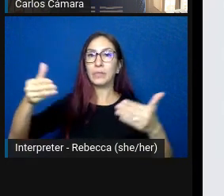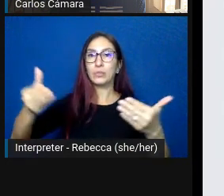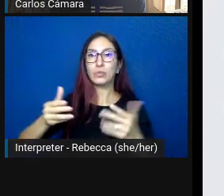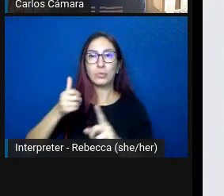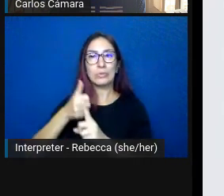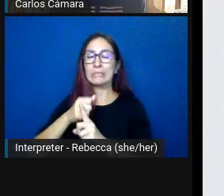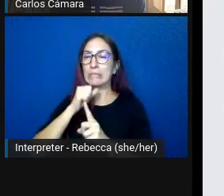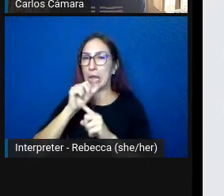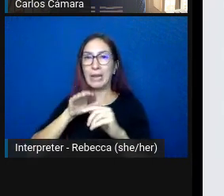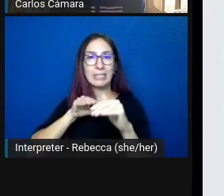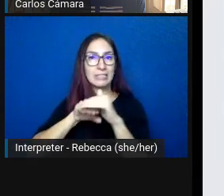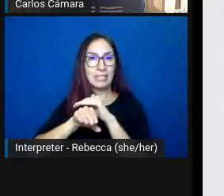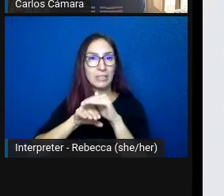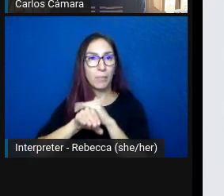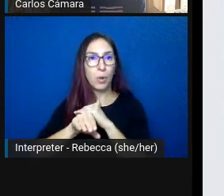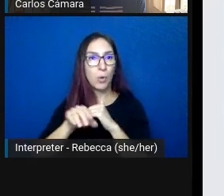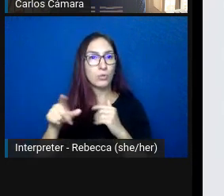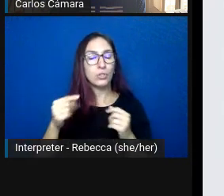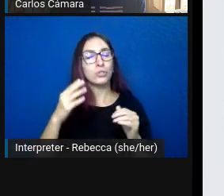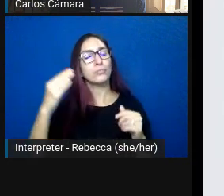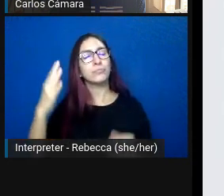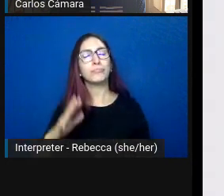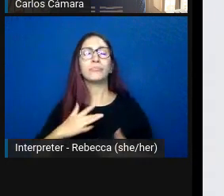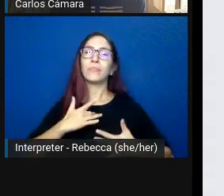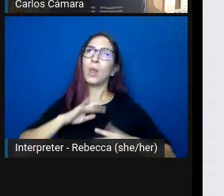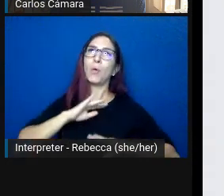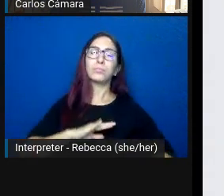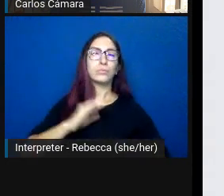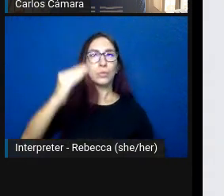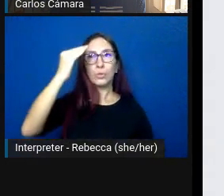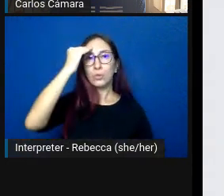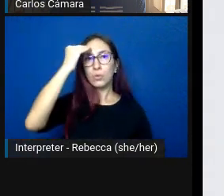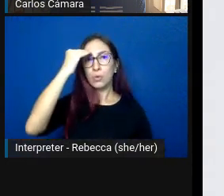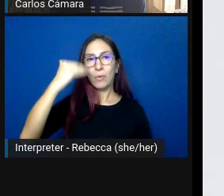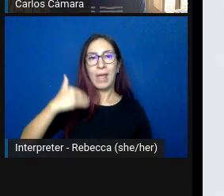just rest assured that you have fight against that.